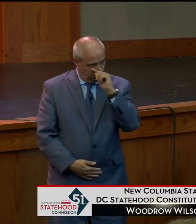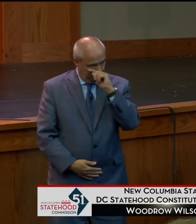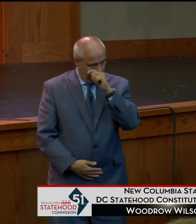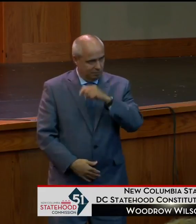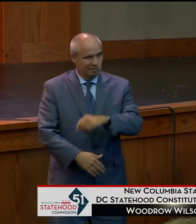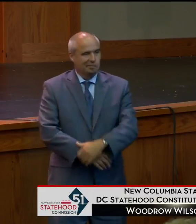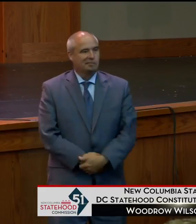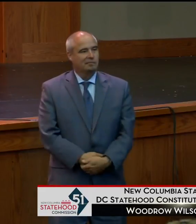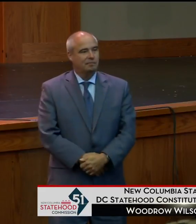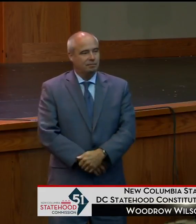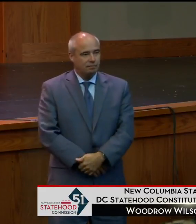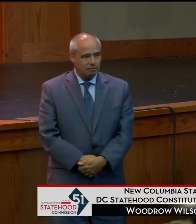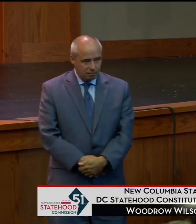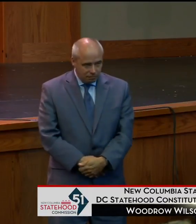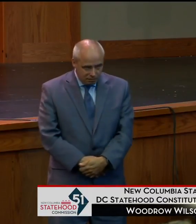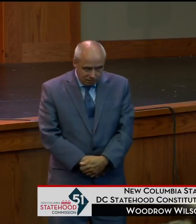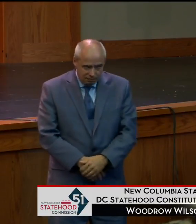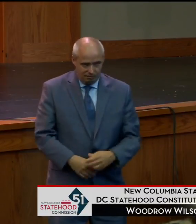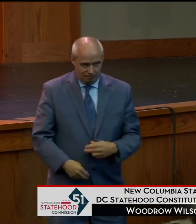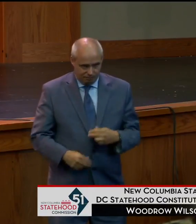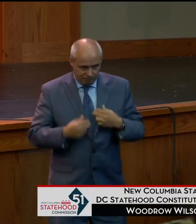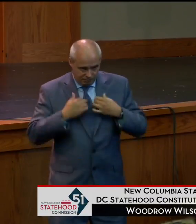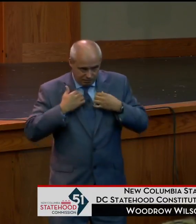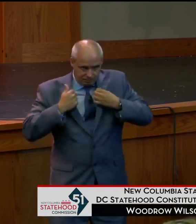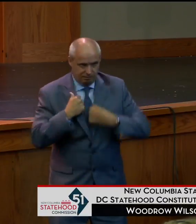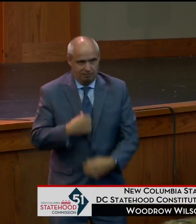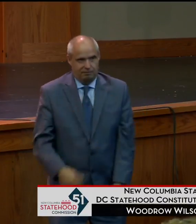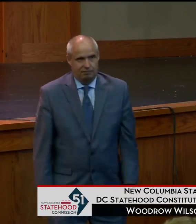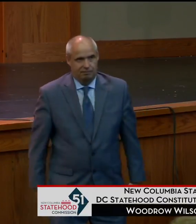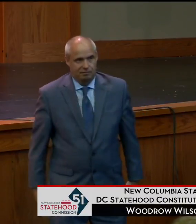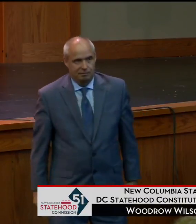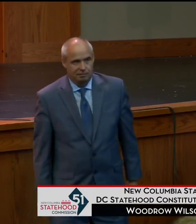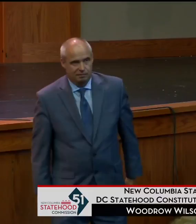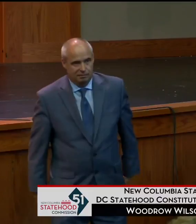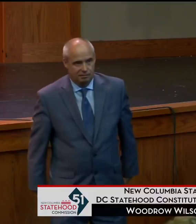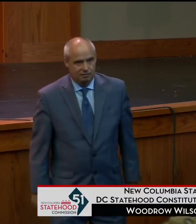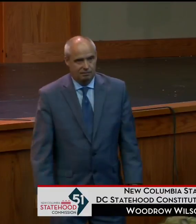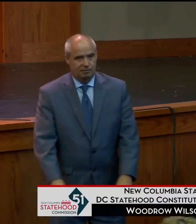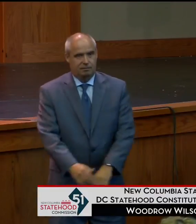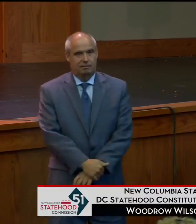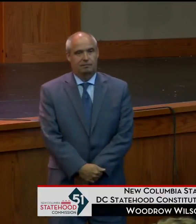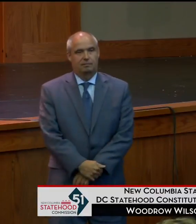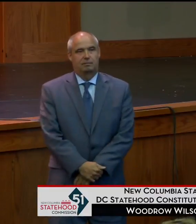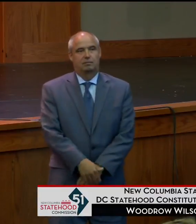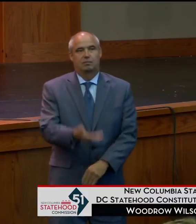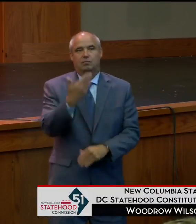MS. HARRIS. GOOD MORNING.